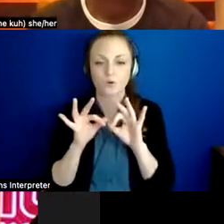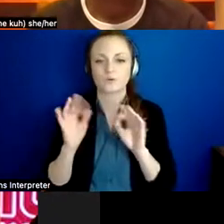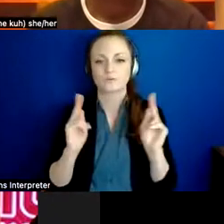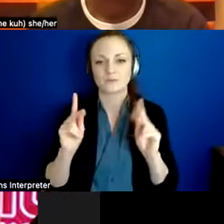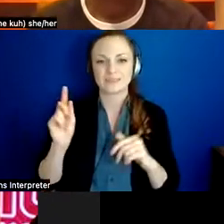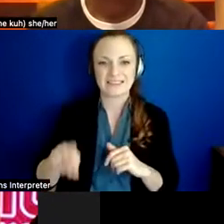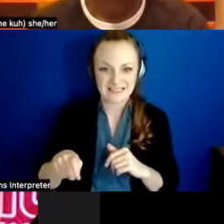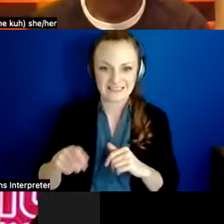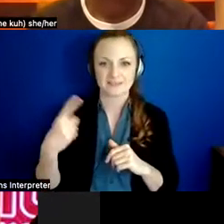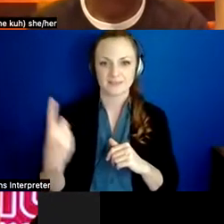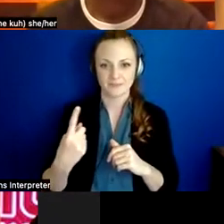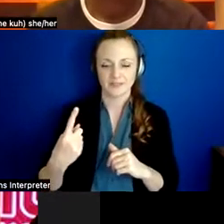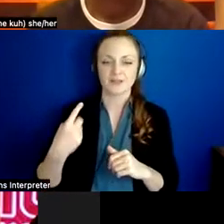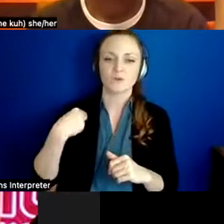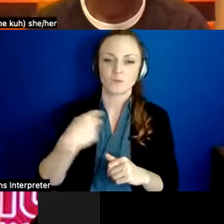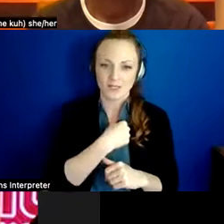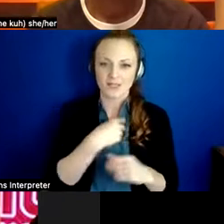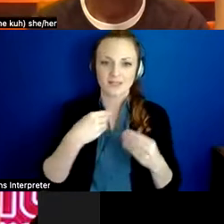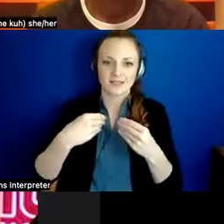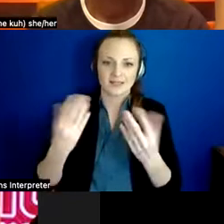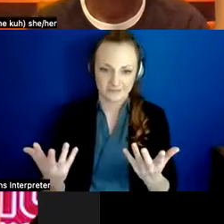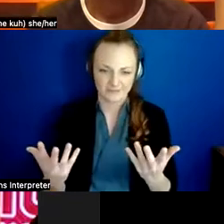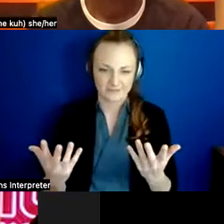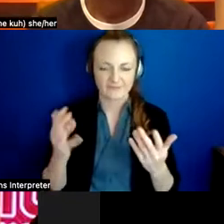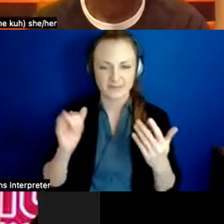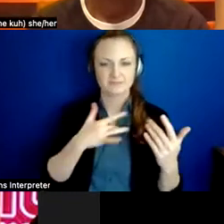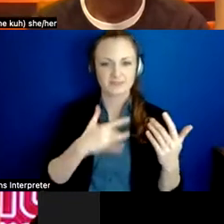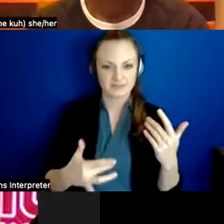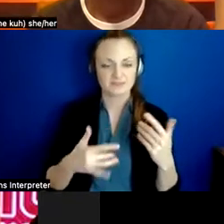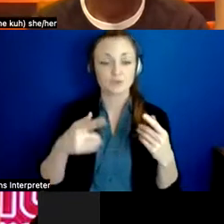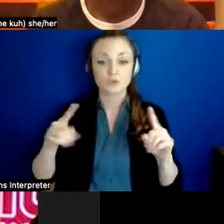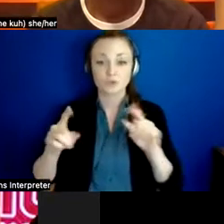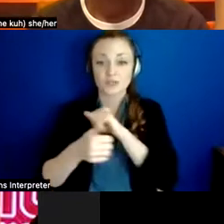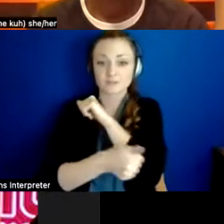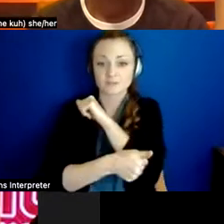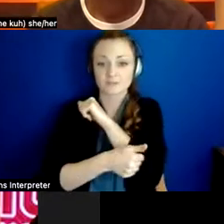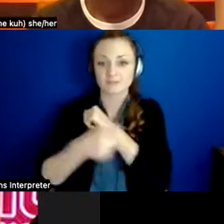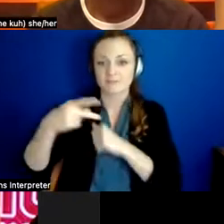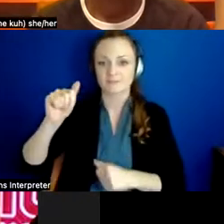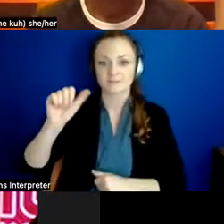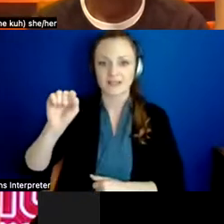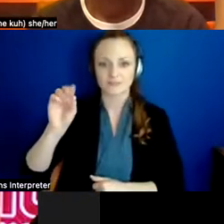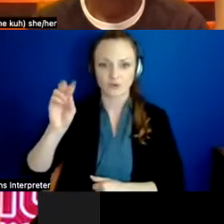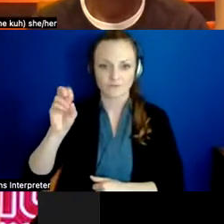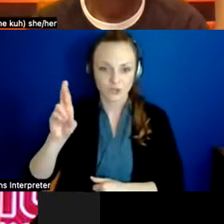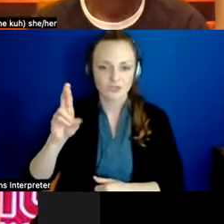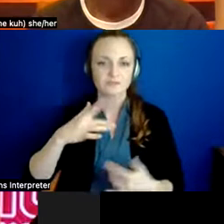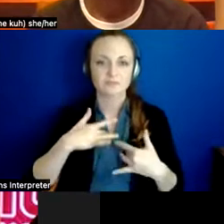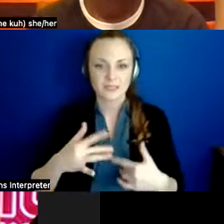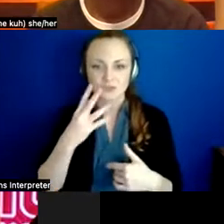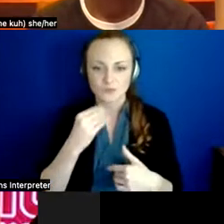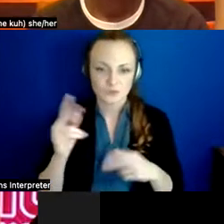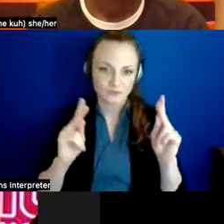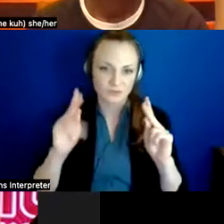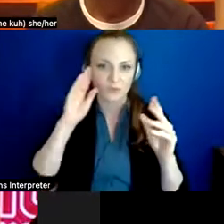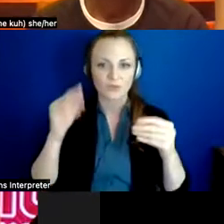20:09:46 so during passover oftentimes families will give to homeless shelters right, or we'll